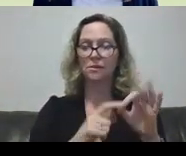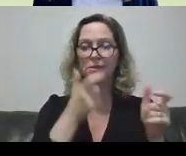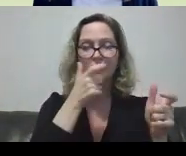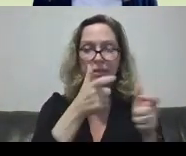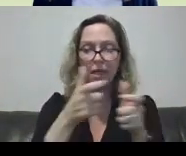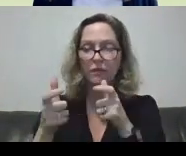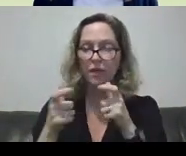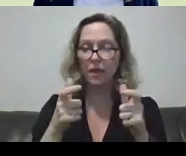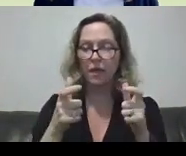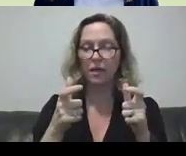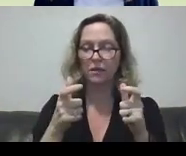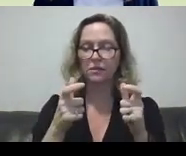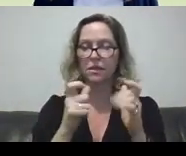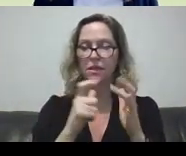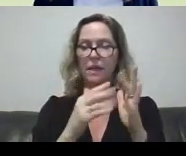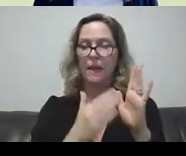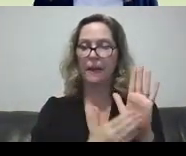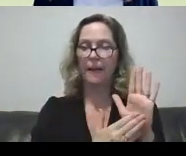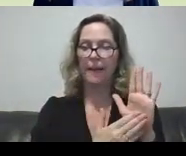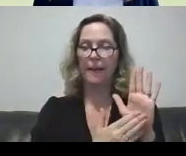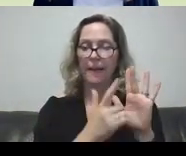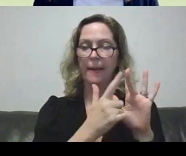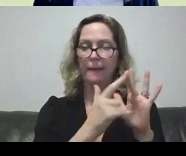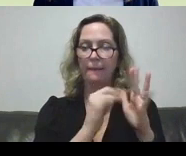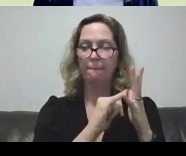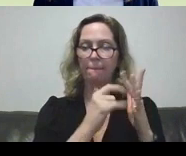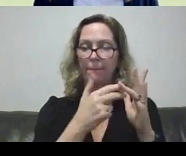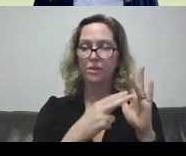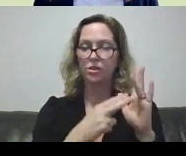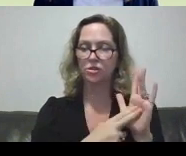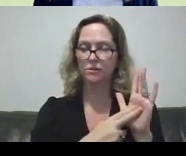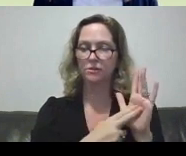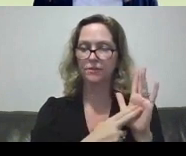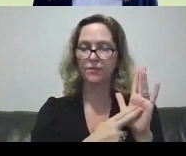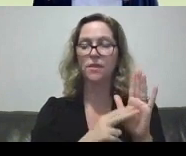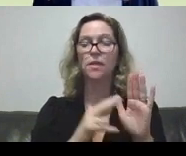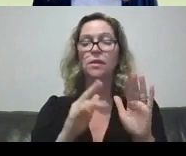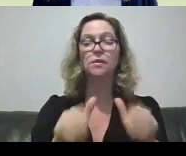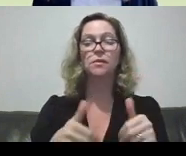resources in this site so service providers and workers should at a